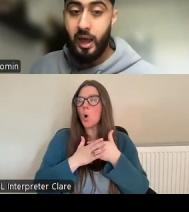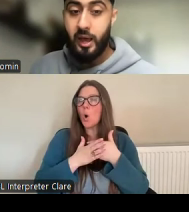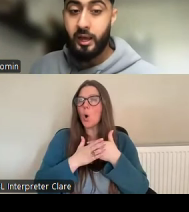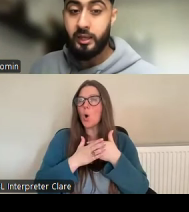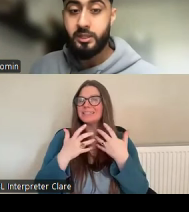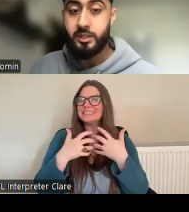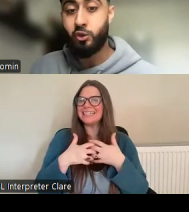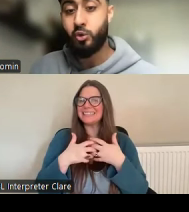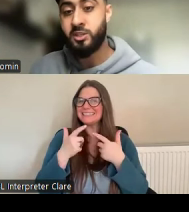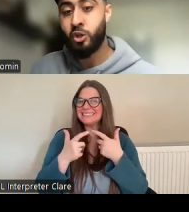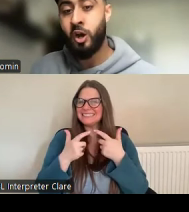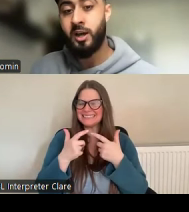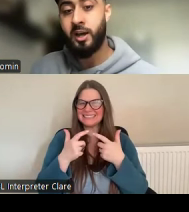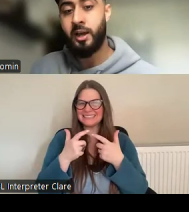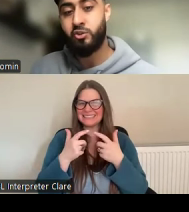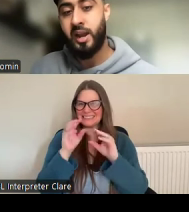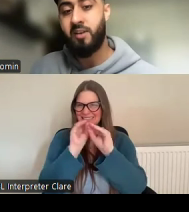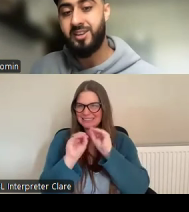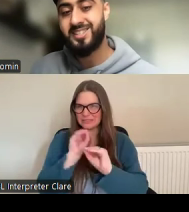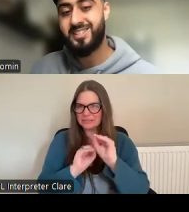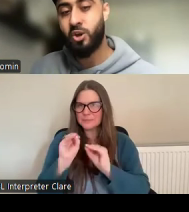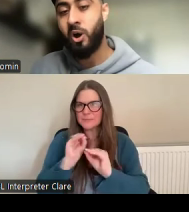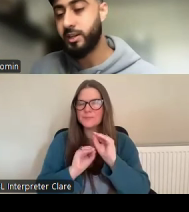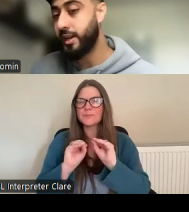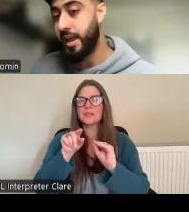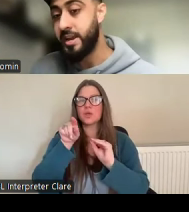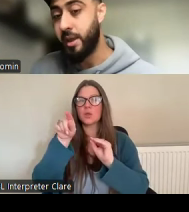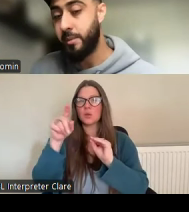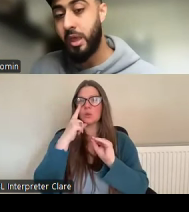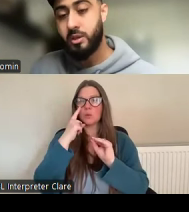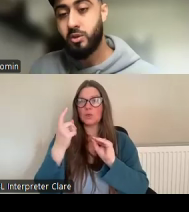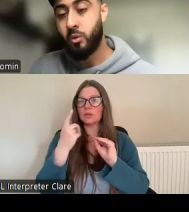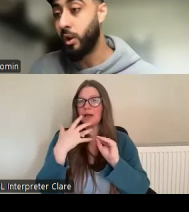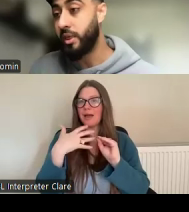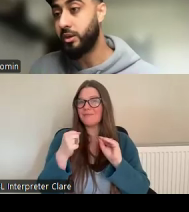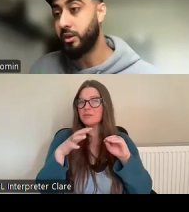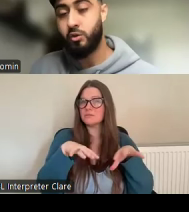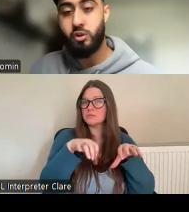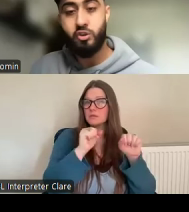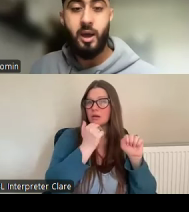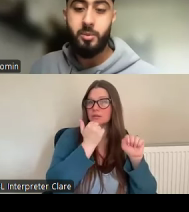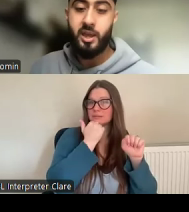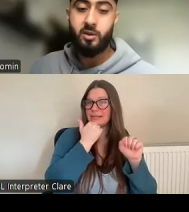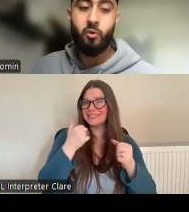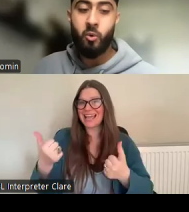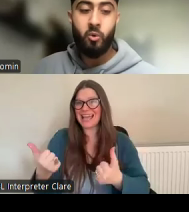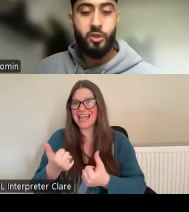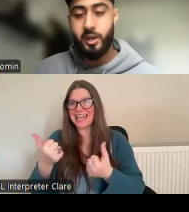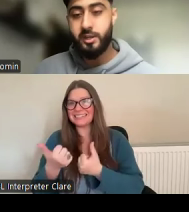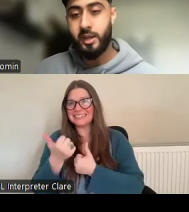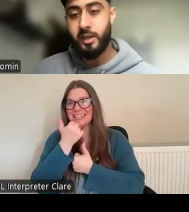and you can have a start and end date. Whether you want to run your campaign for 30 days,